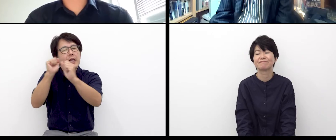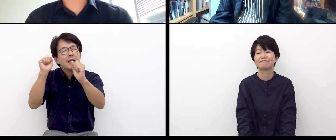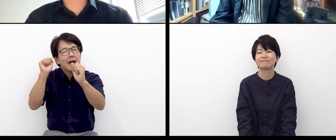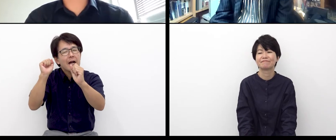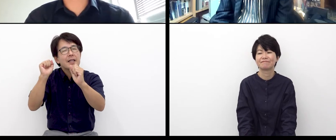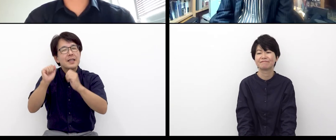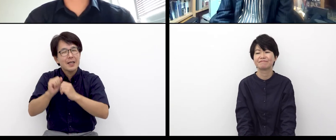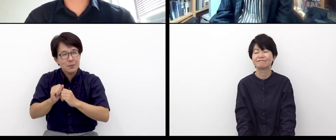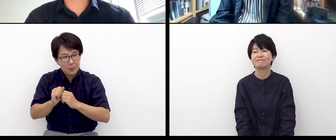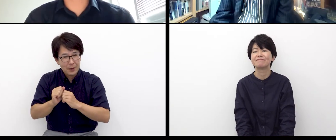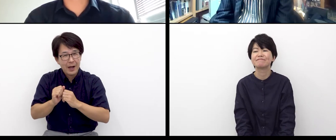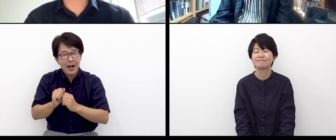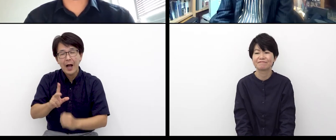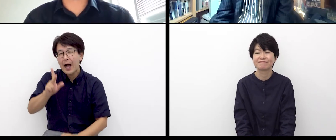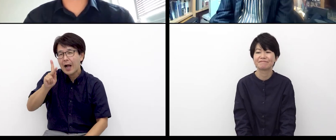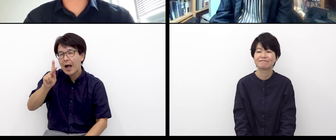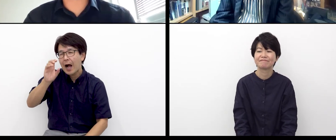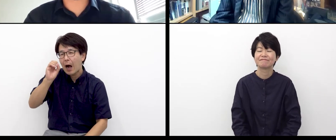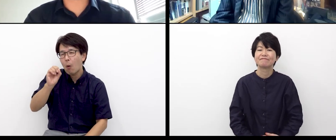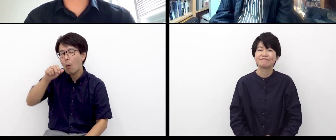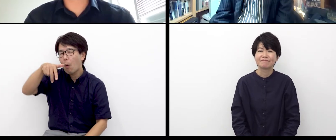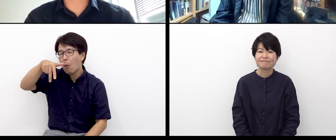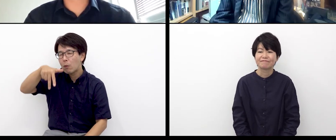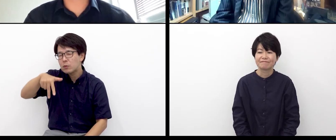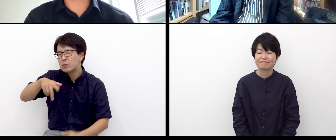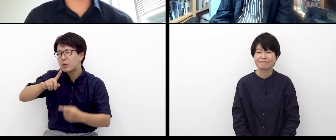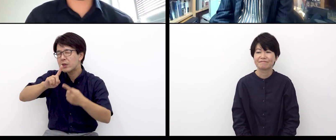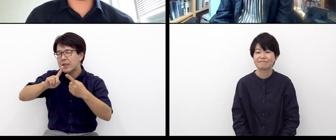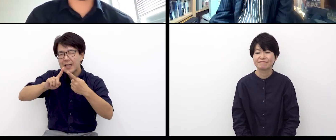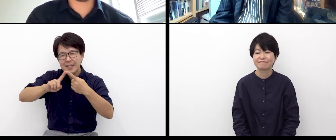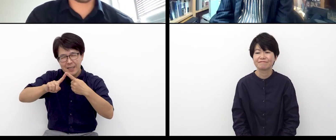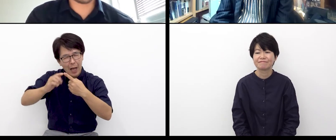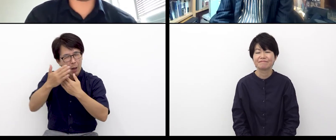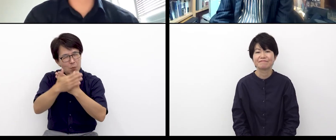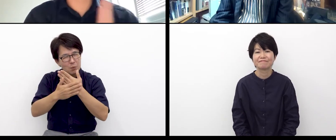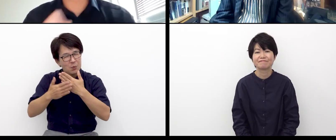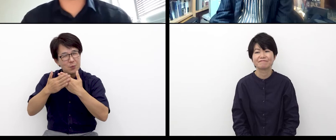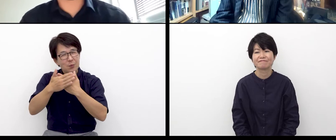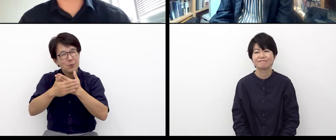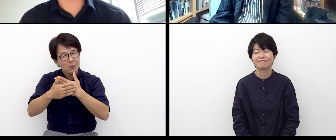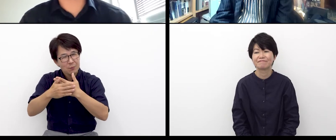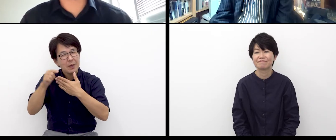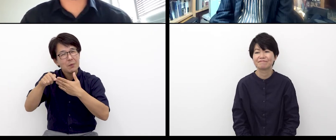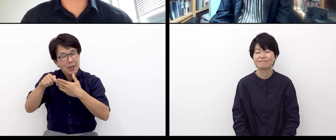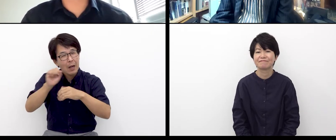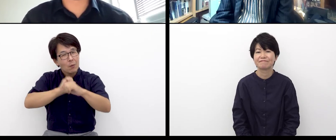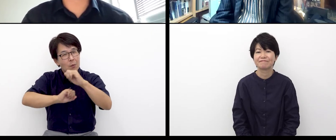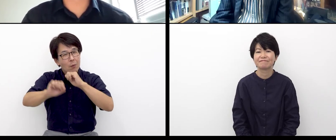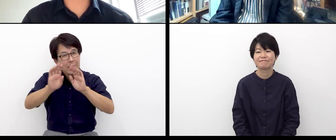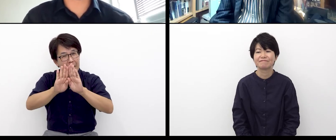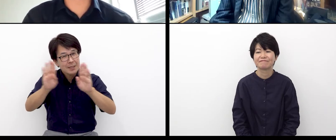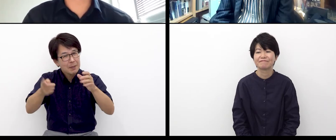could be a trigger for some action.